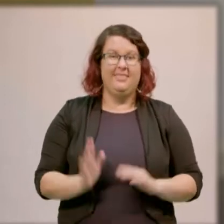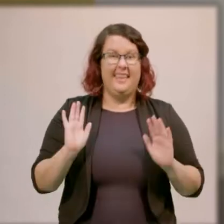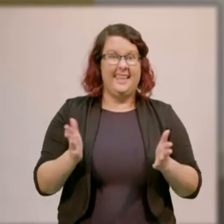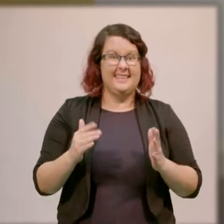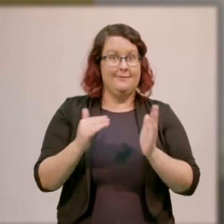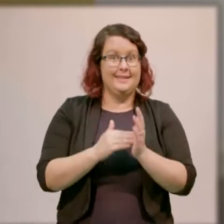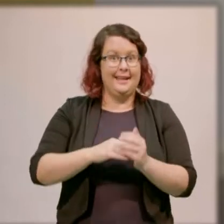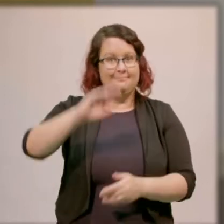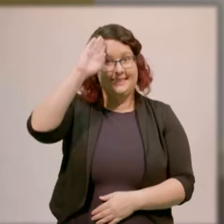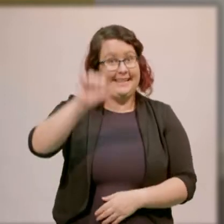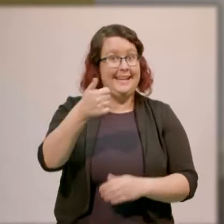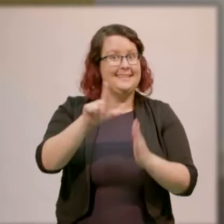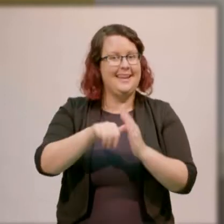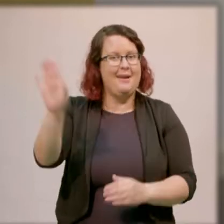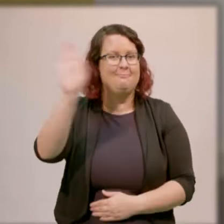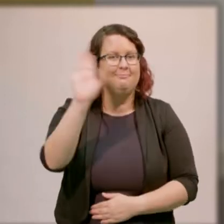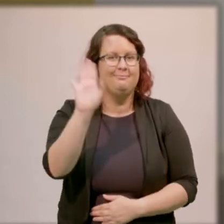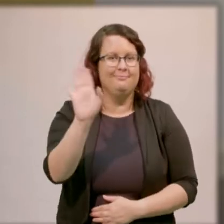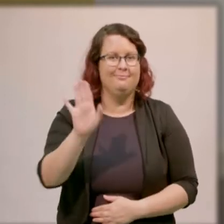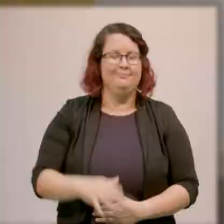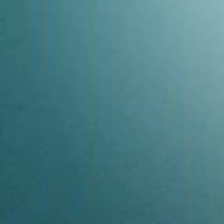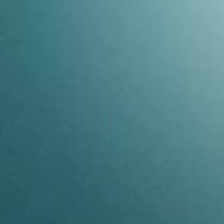Well, that's it for today. See you next time!